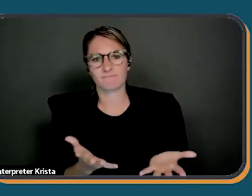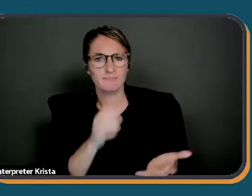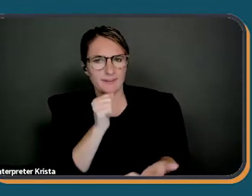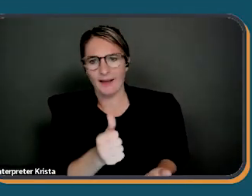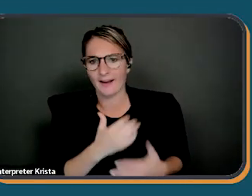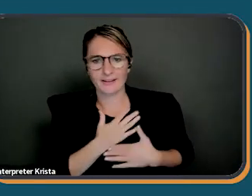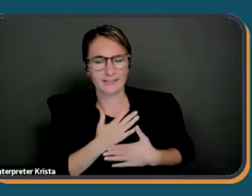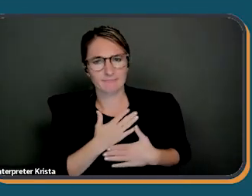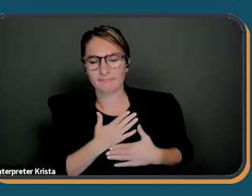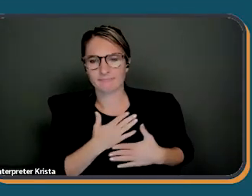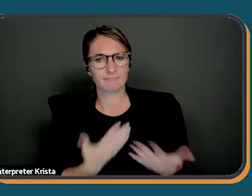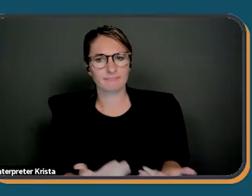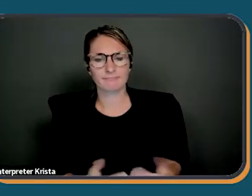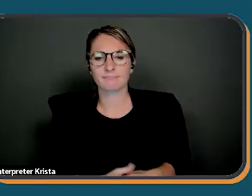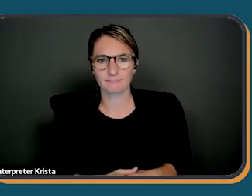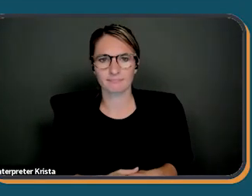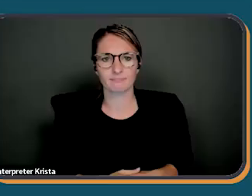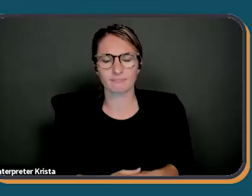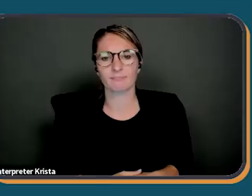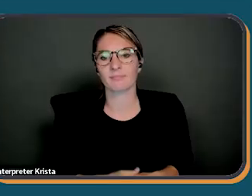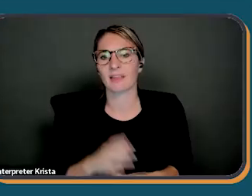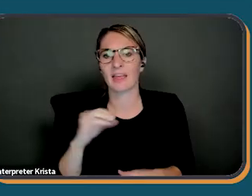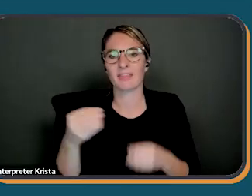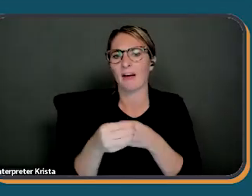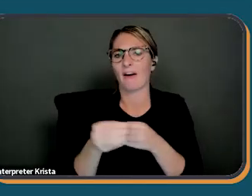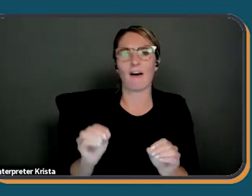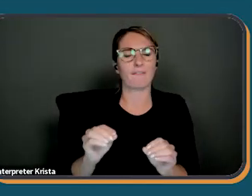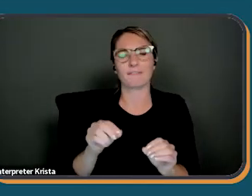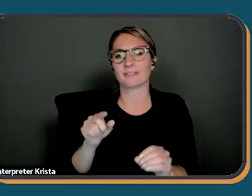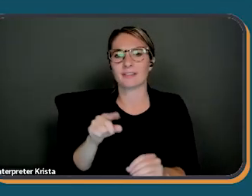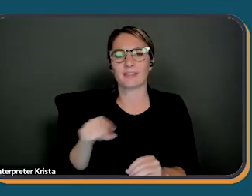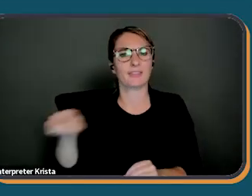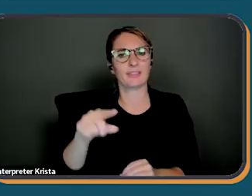Latisha Brown: And the office doesn't have